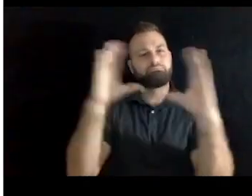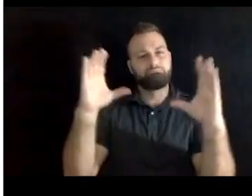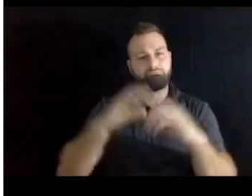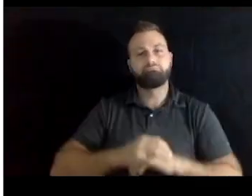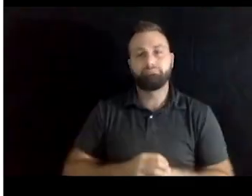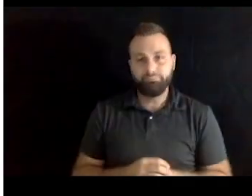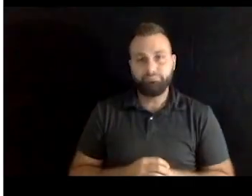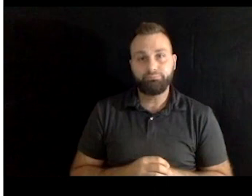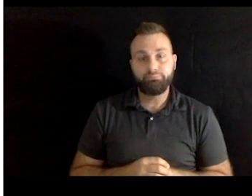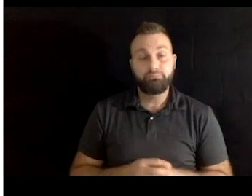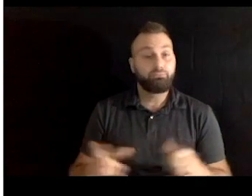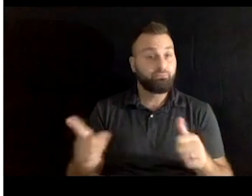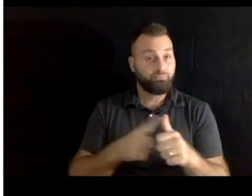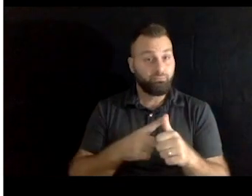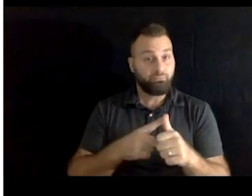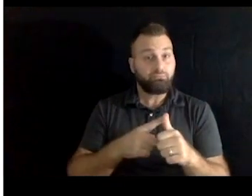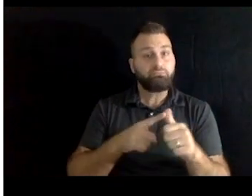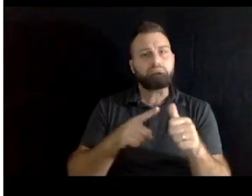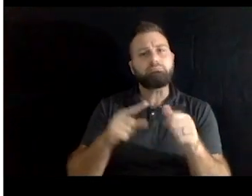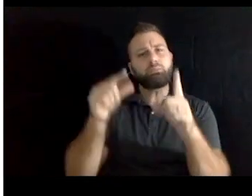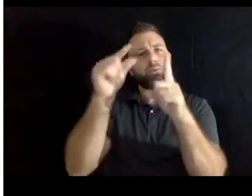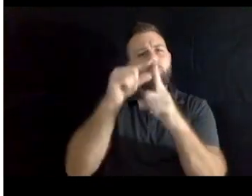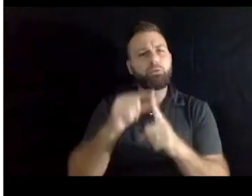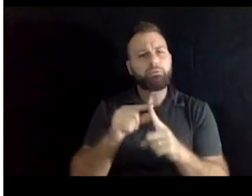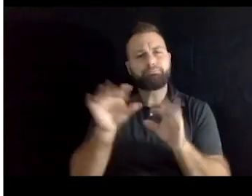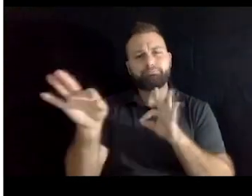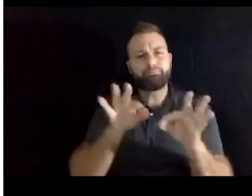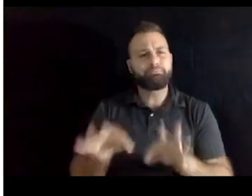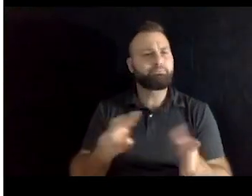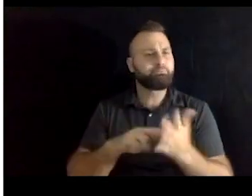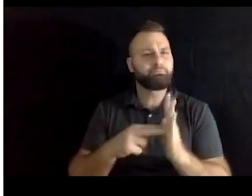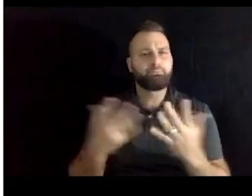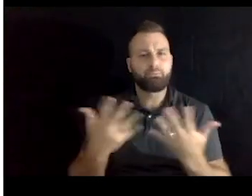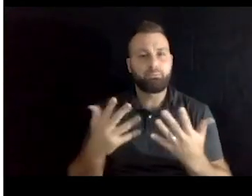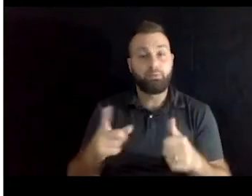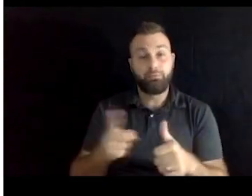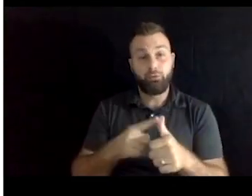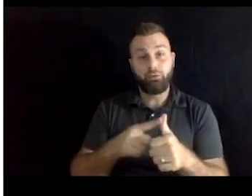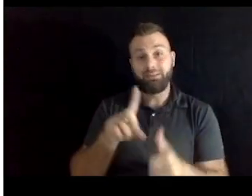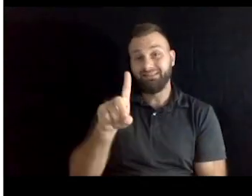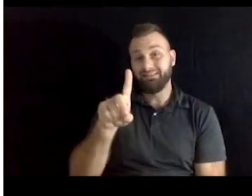So I'd like to start by defining a few terms. The first term is disability and